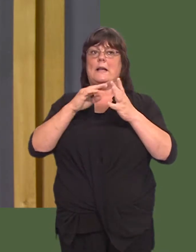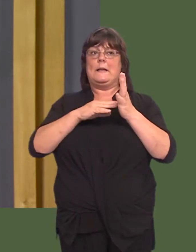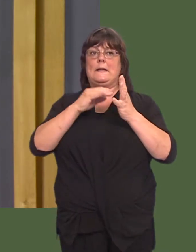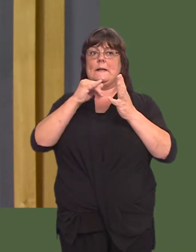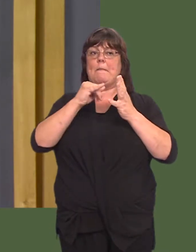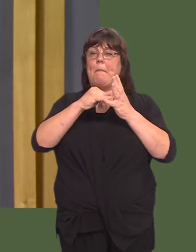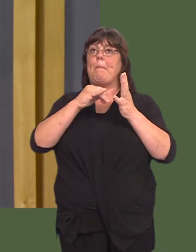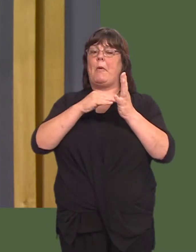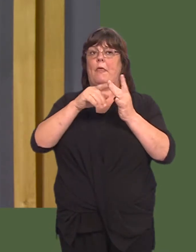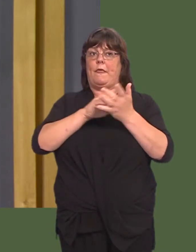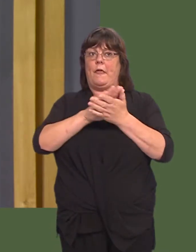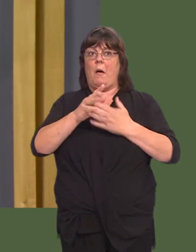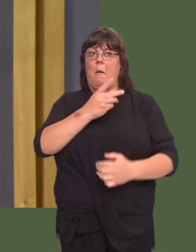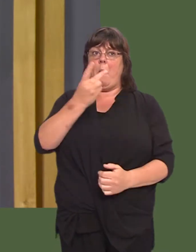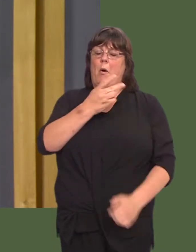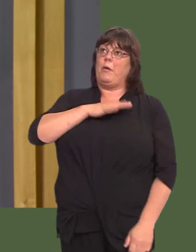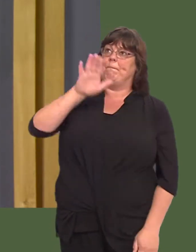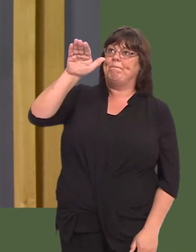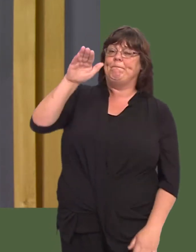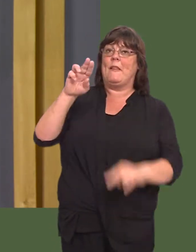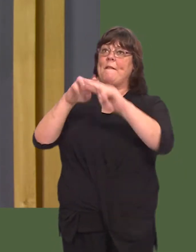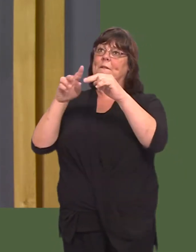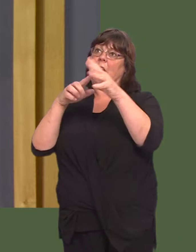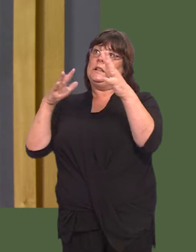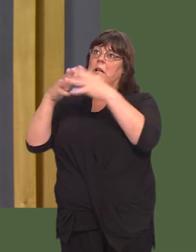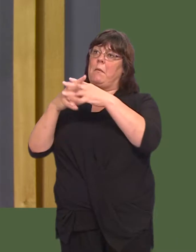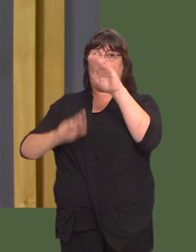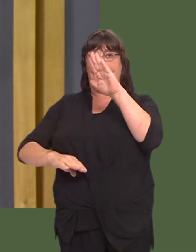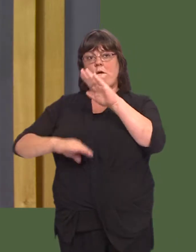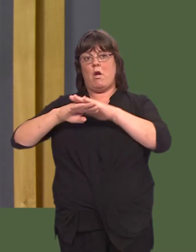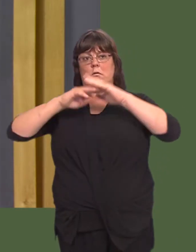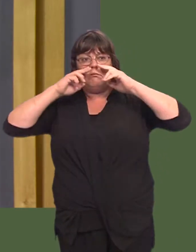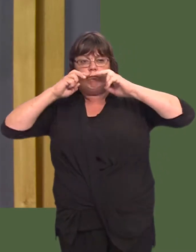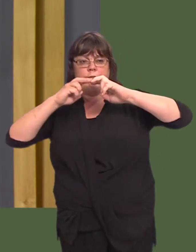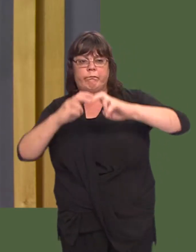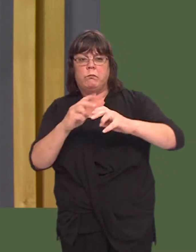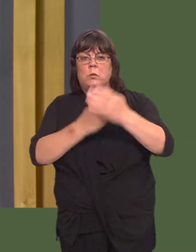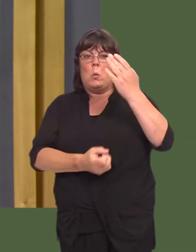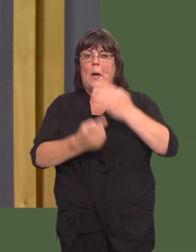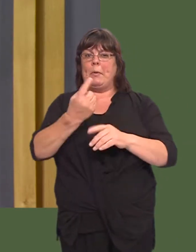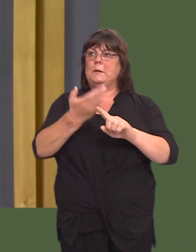both of whom have suffered, are leading calls for the Football Association of Wales to launch a full inquiry into this matter.